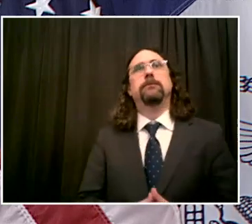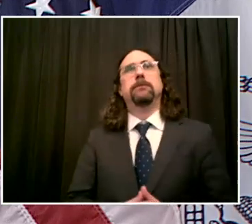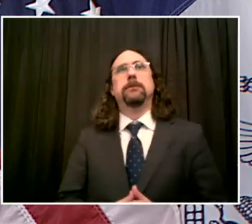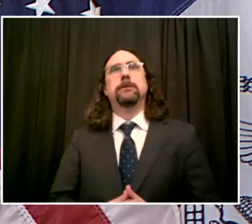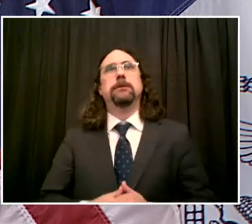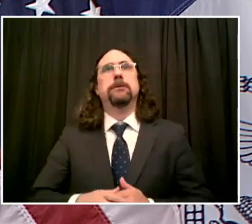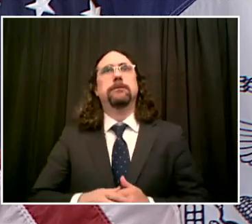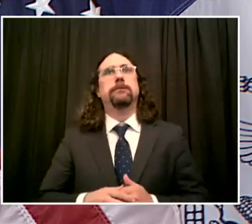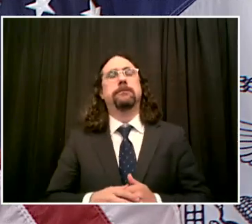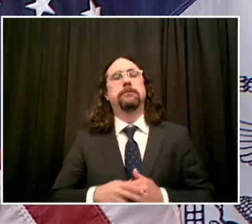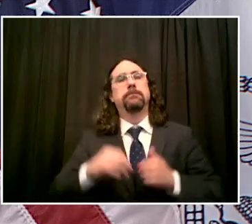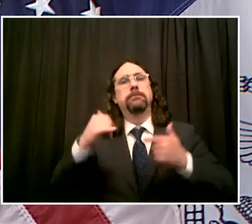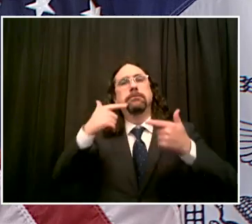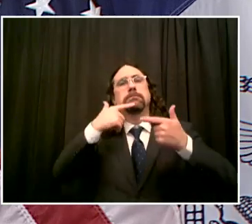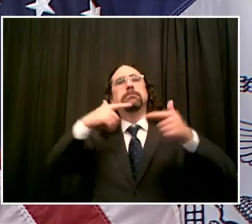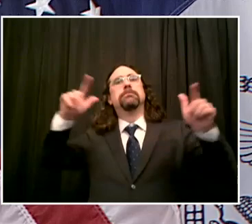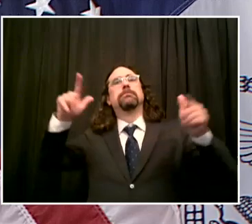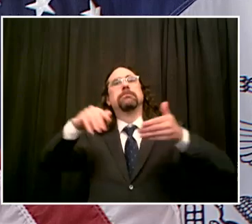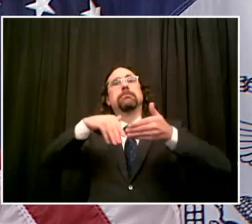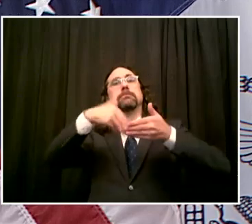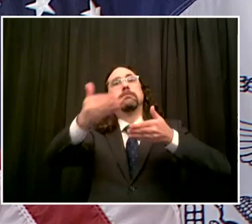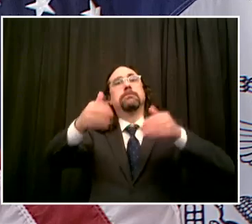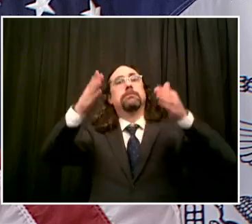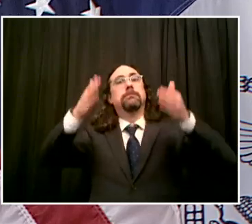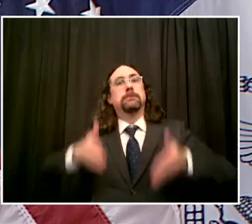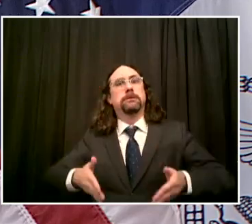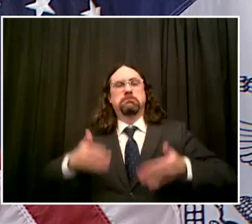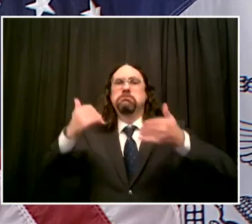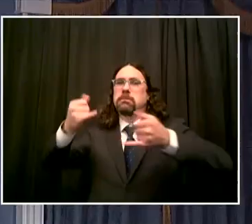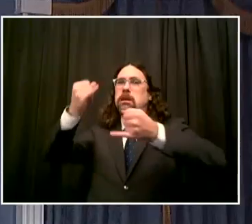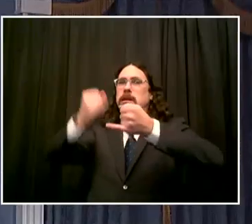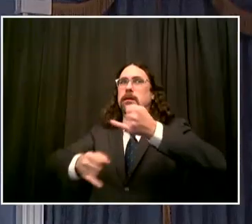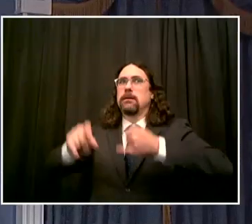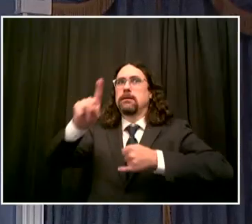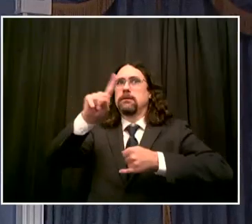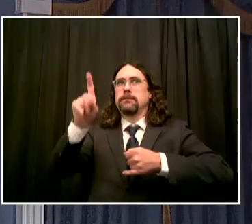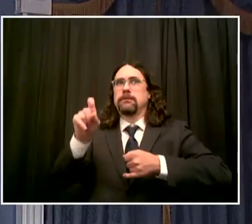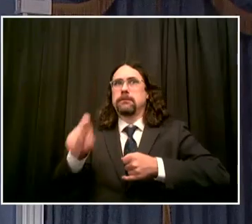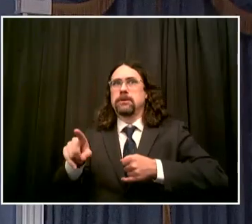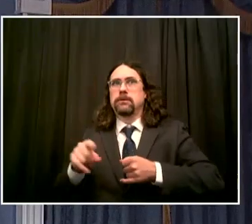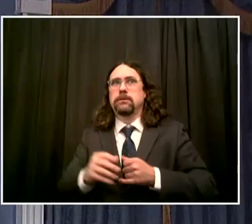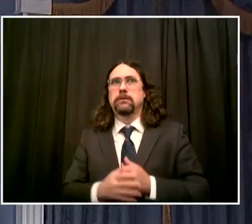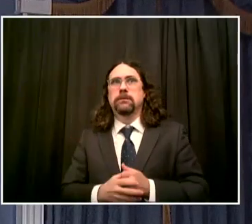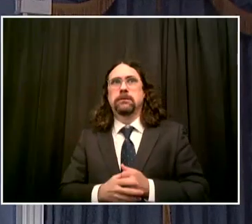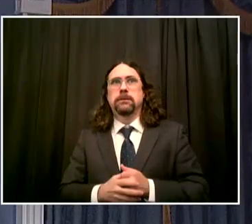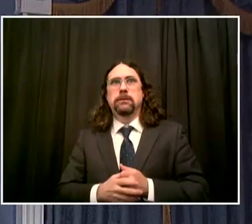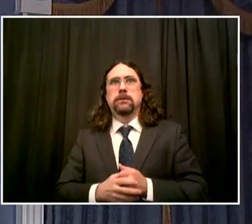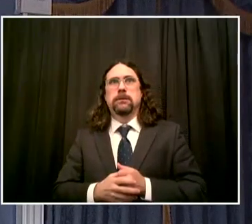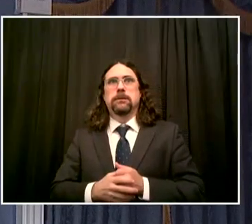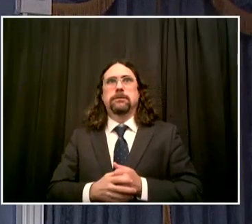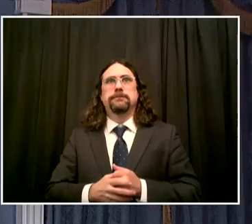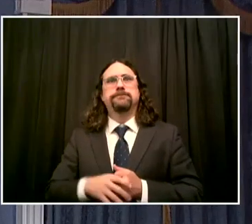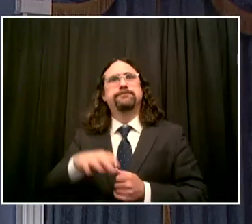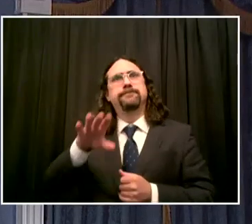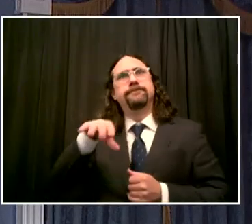ALLWEOD O TUSE A BATON AND SECONDLY, I WATCHED WITH MY OWN